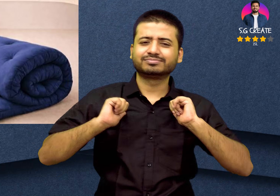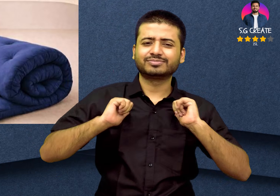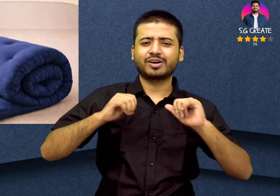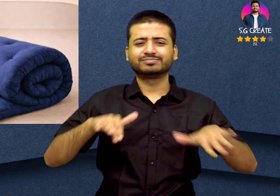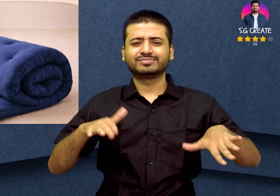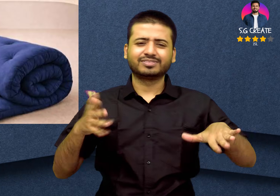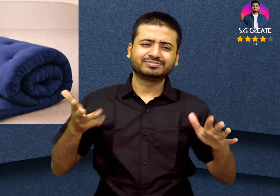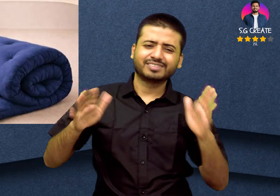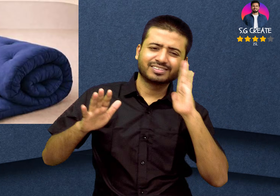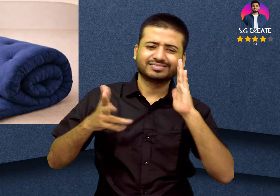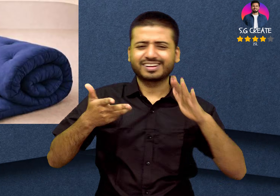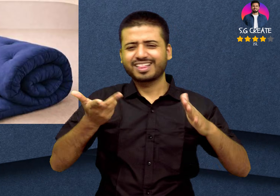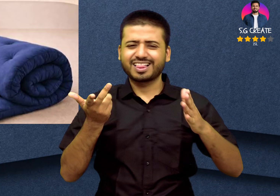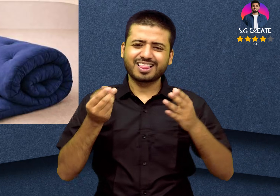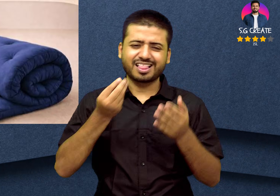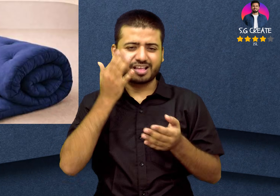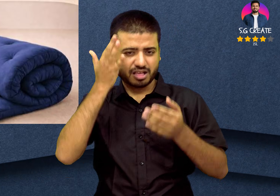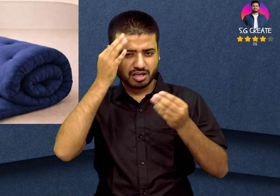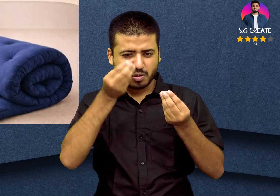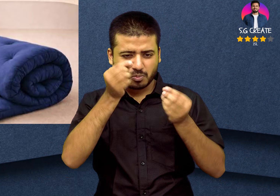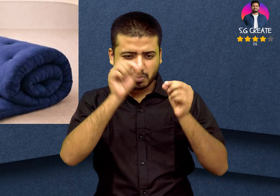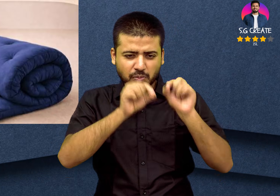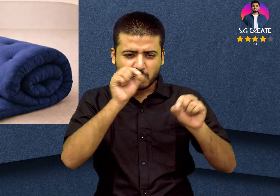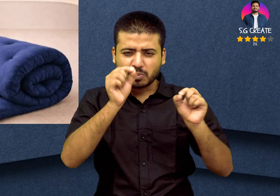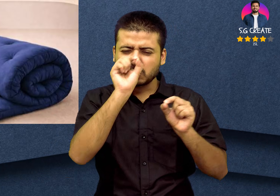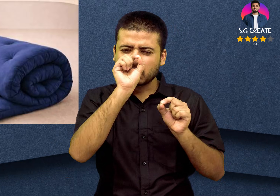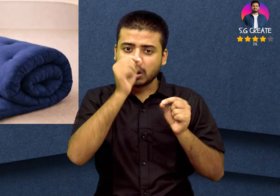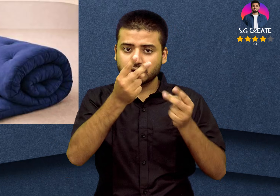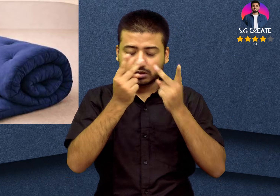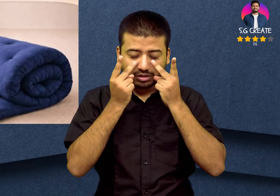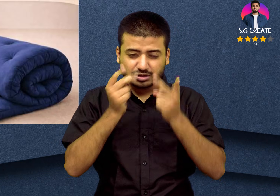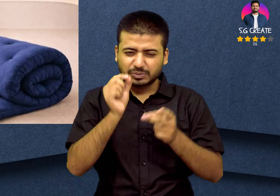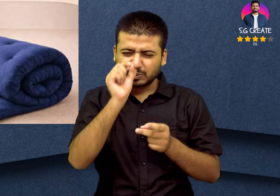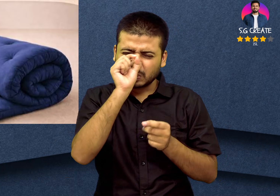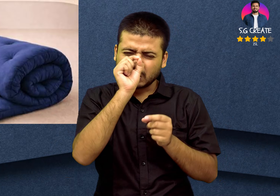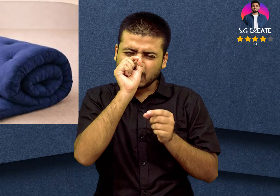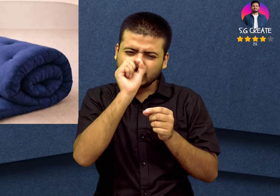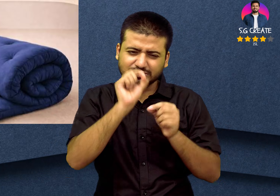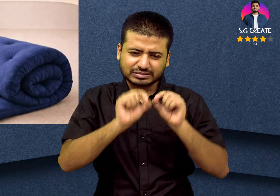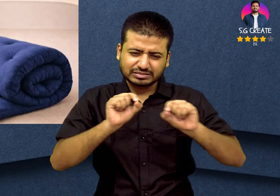bedding is so problematic, we have to look at what the human body does during the night. Even if you